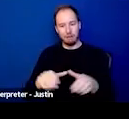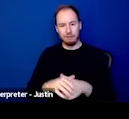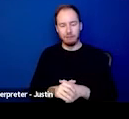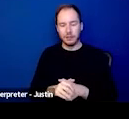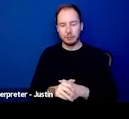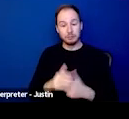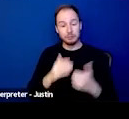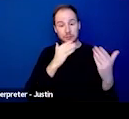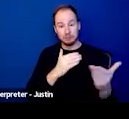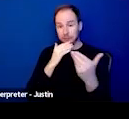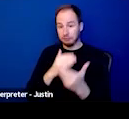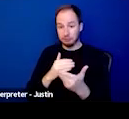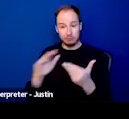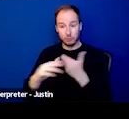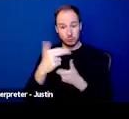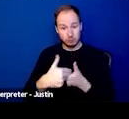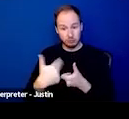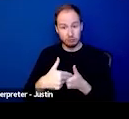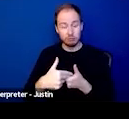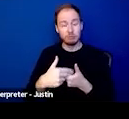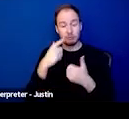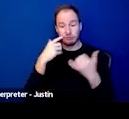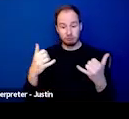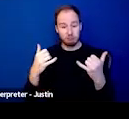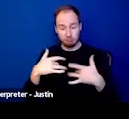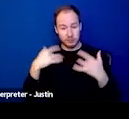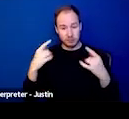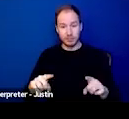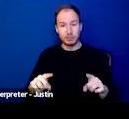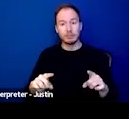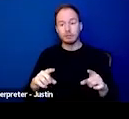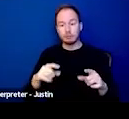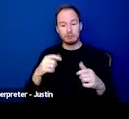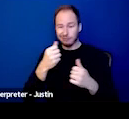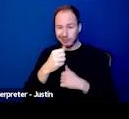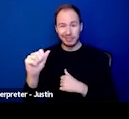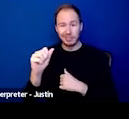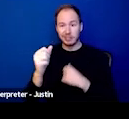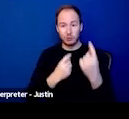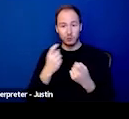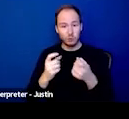Thank you again for your participation in today's event. If you have any other questions or comments,